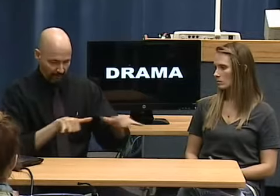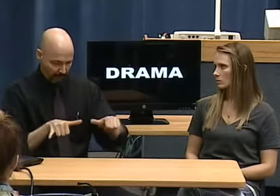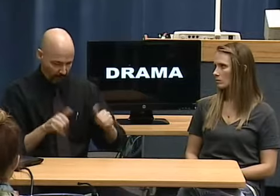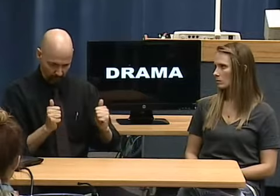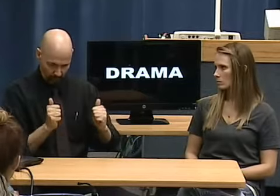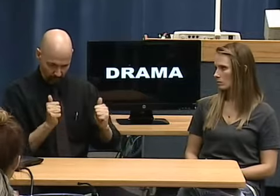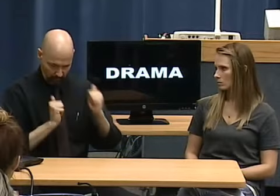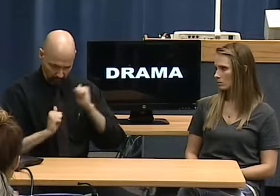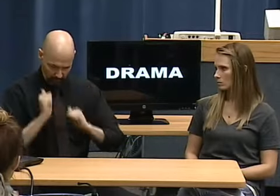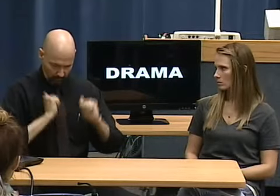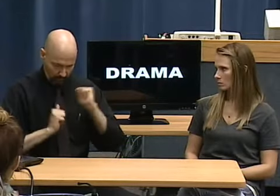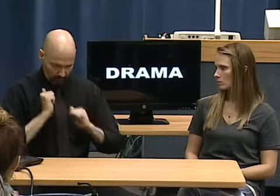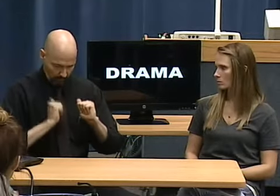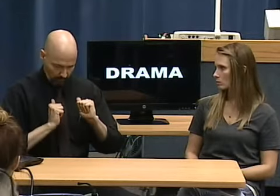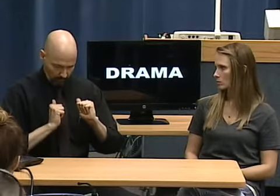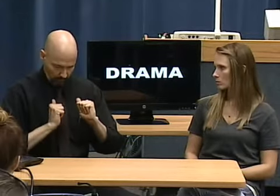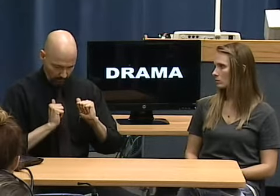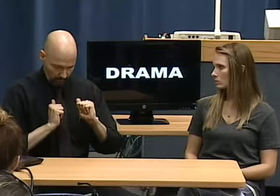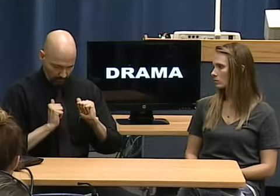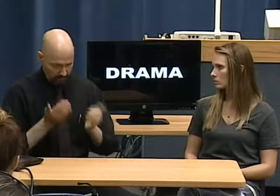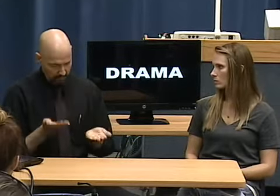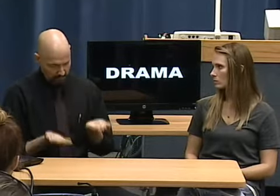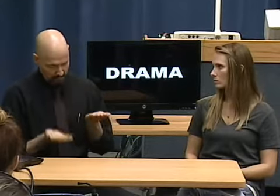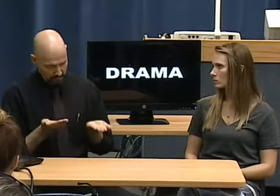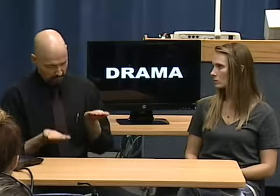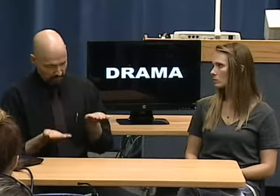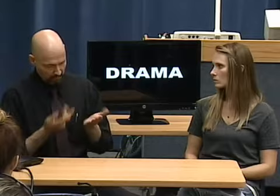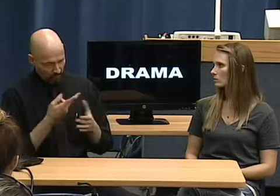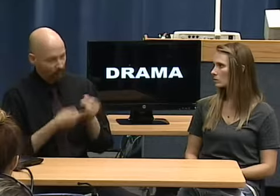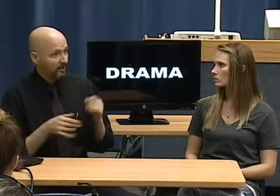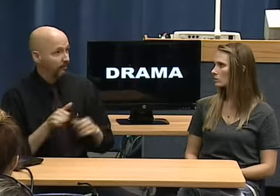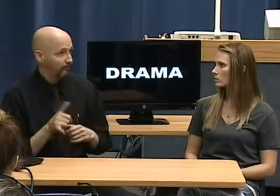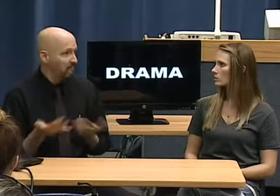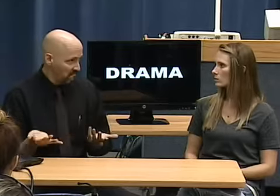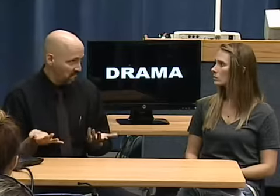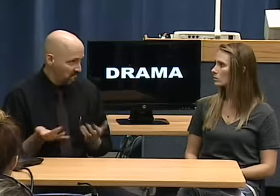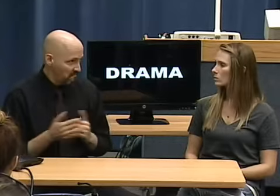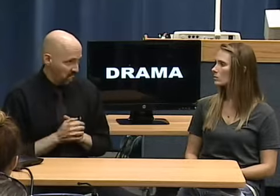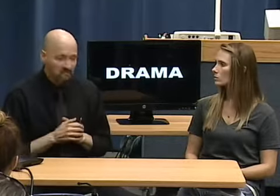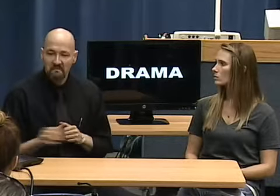Drama. Maybe. Both the same.